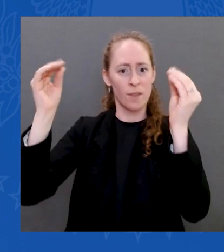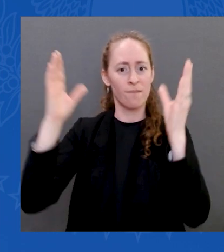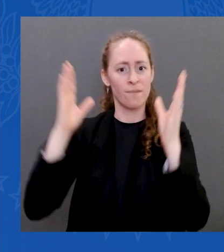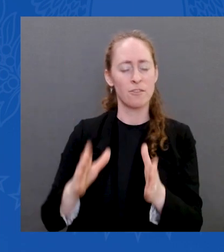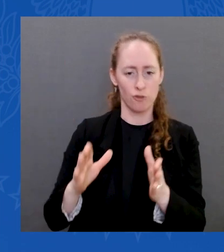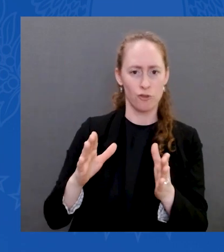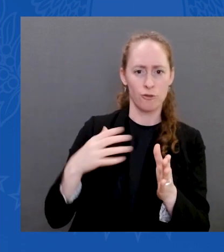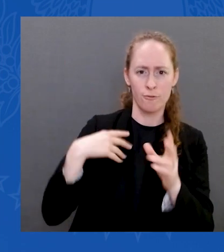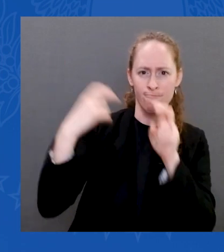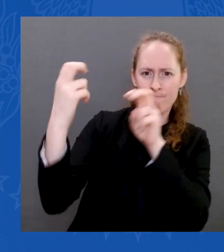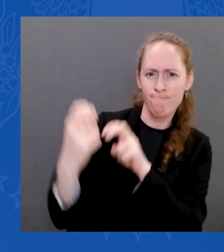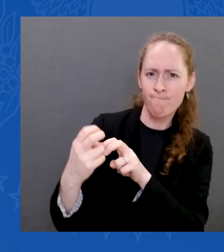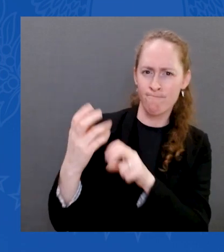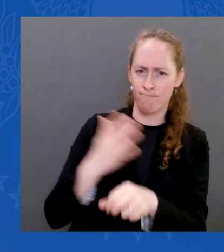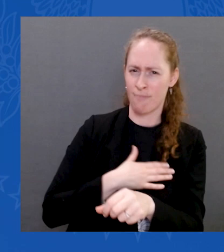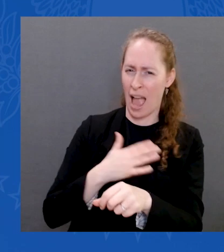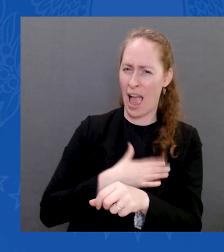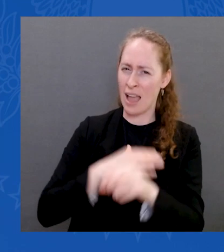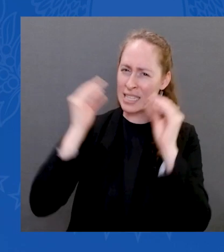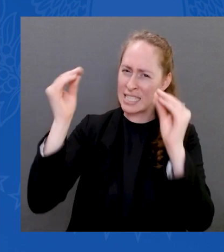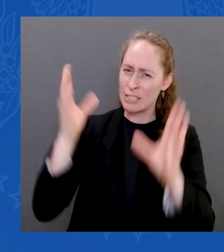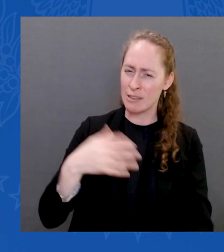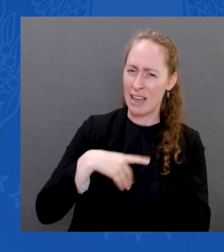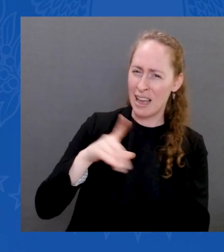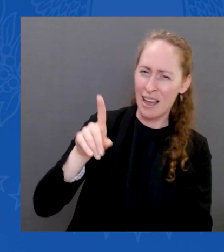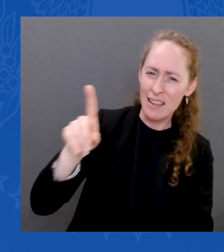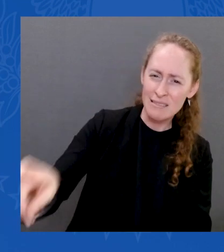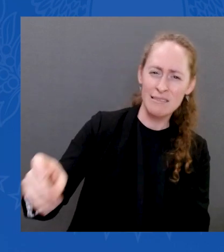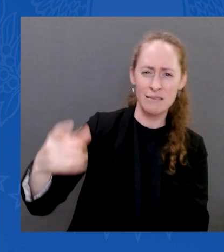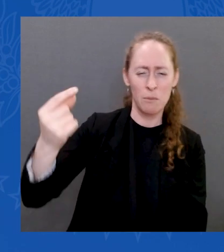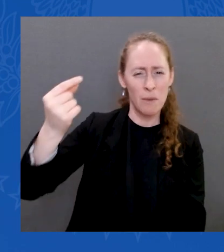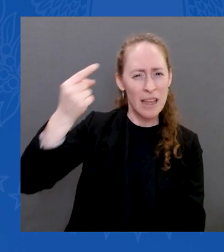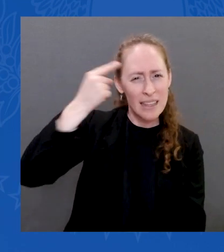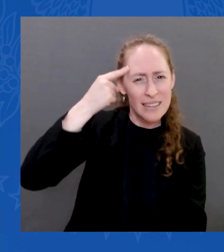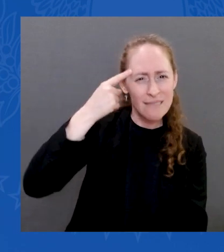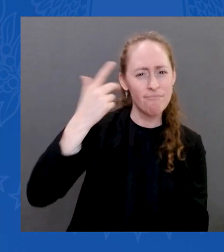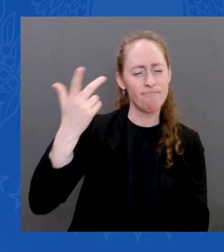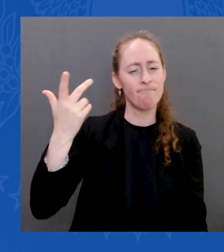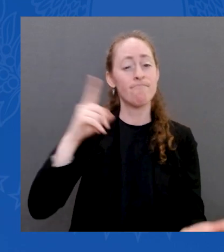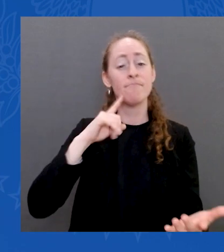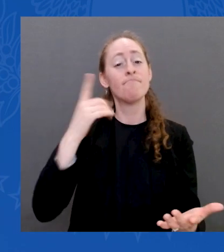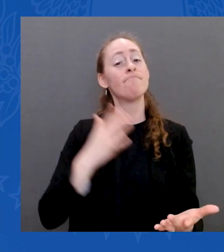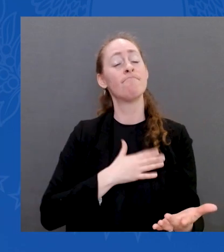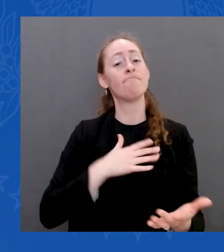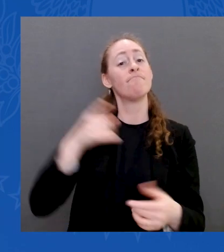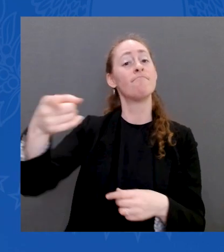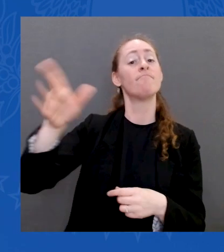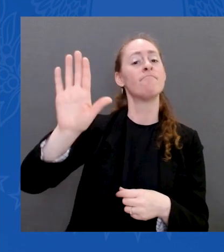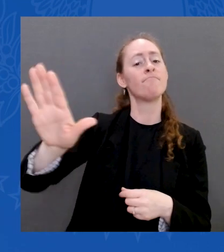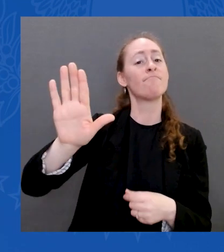my -- my philosophy professor in political science. And I stopped him, and I told him what was going on.